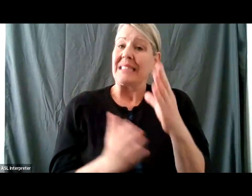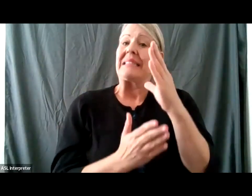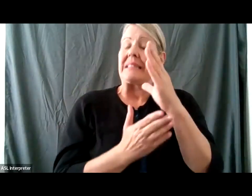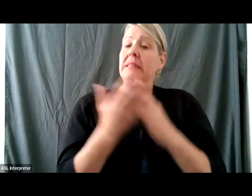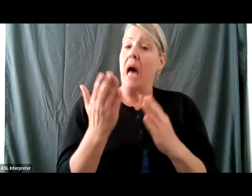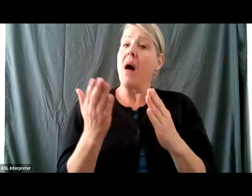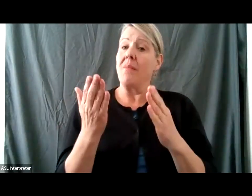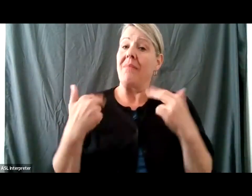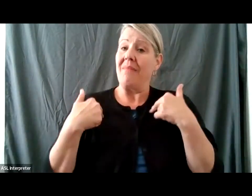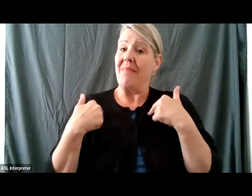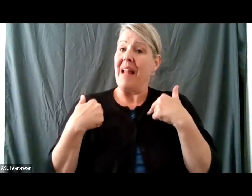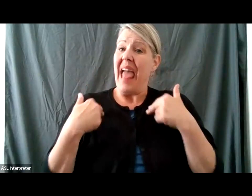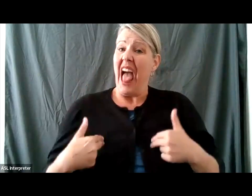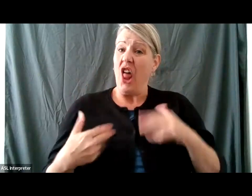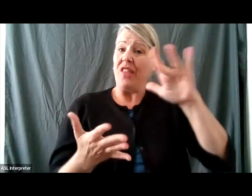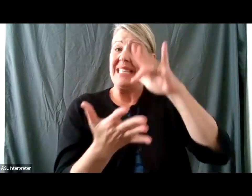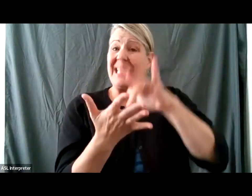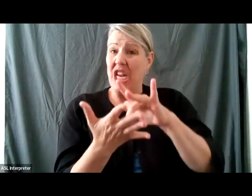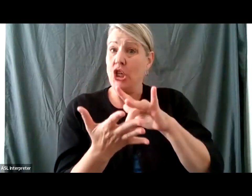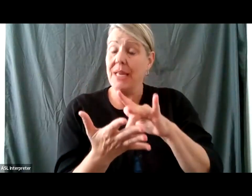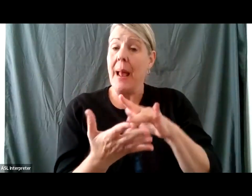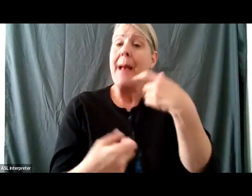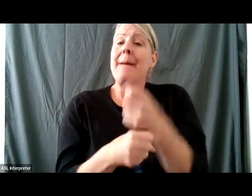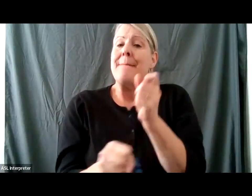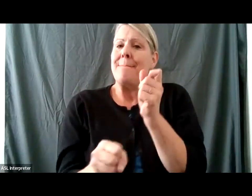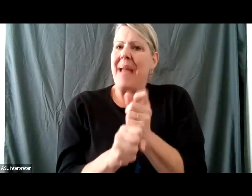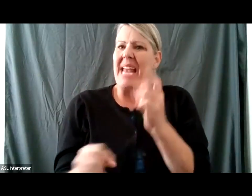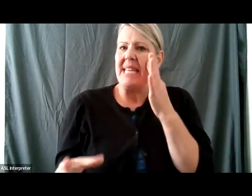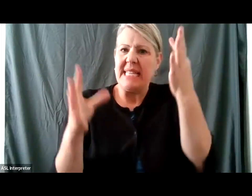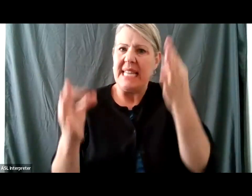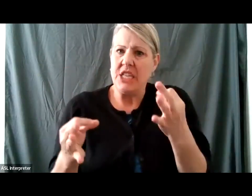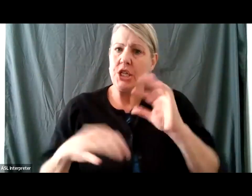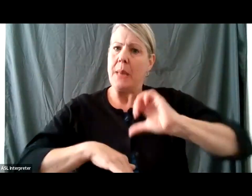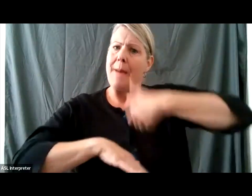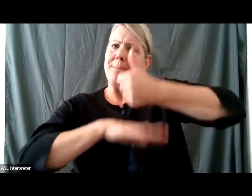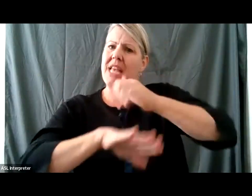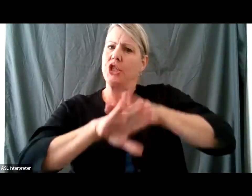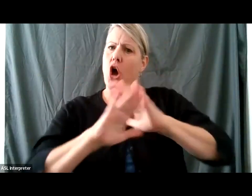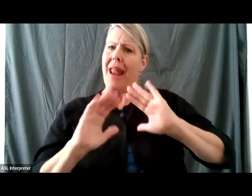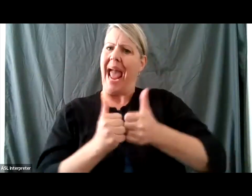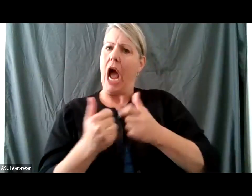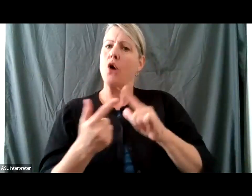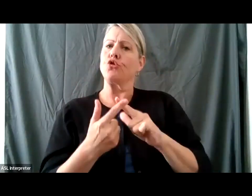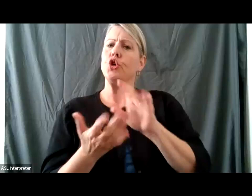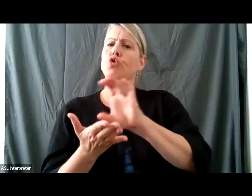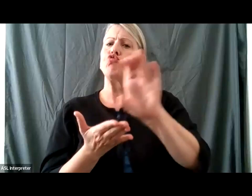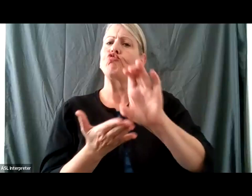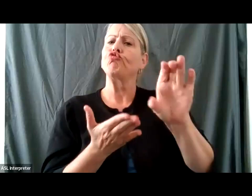the potential rationing of care when resources are limited. And once again, people with disabilities sometimes found themselves at the back of a line or